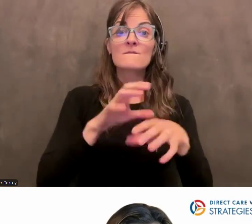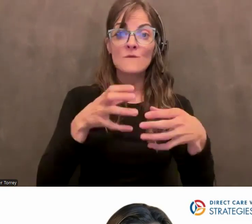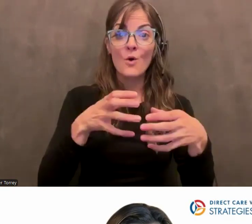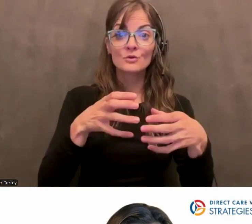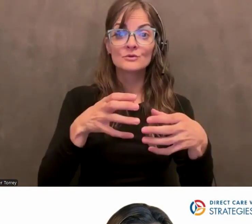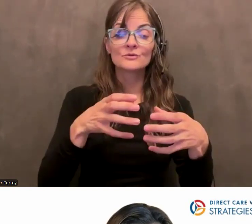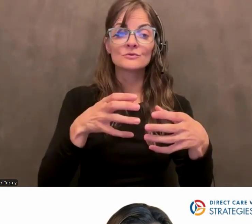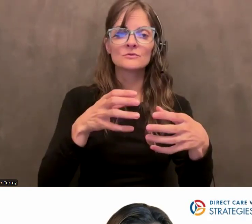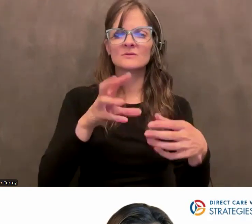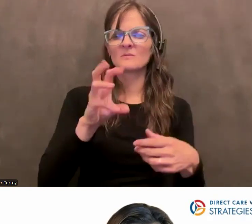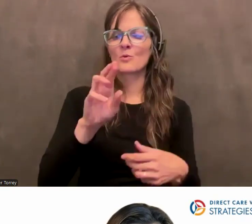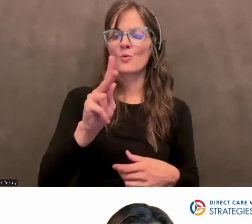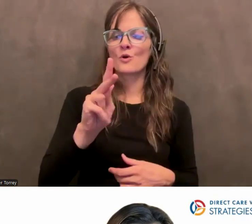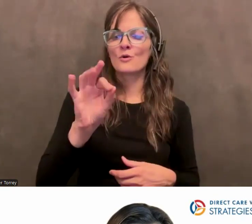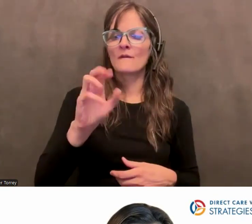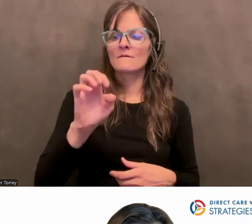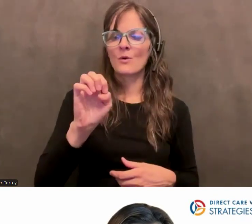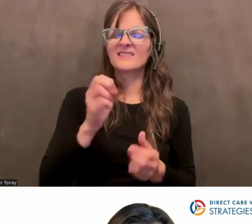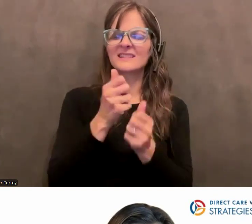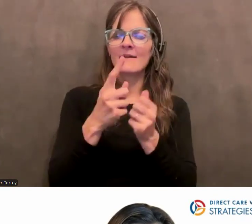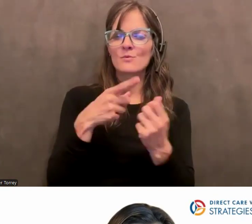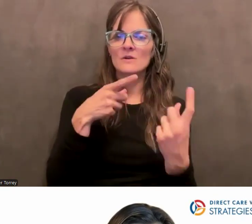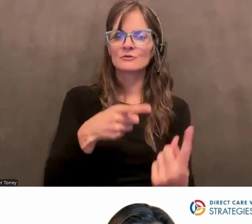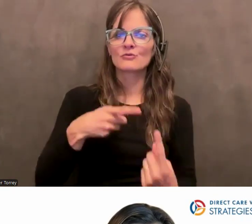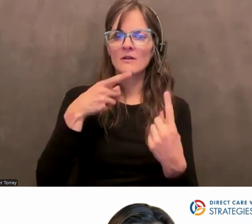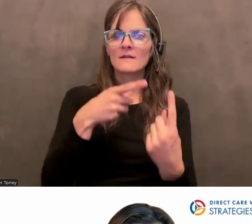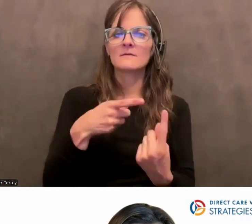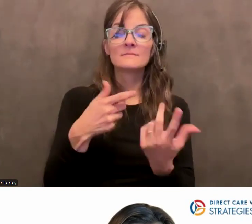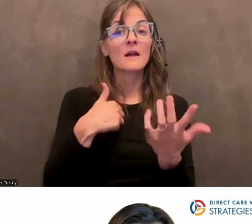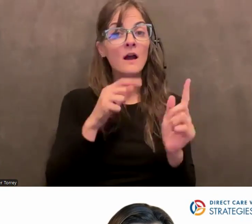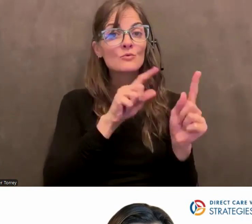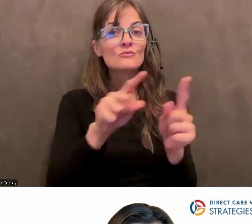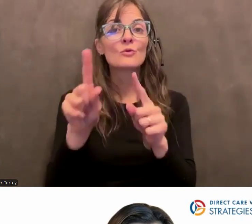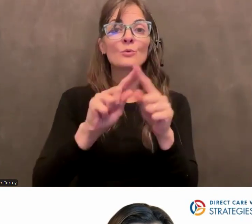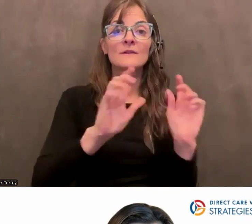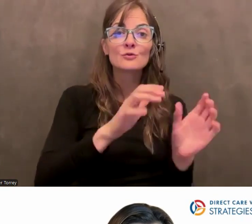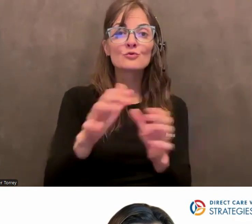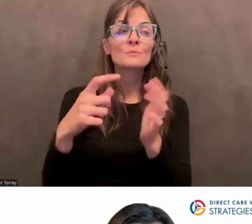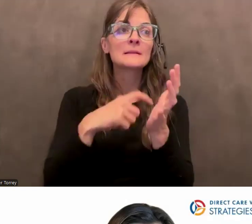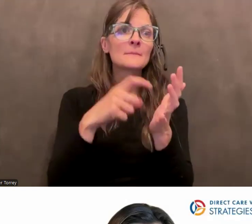of times I go to to a group of advocates or individuals and you know, they're not happy